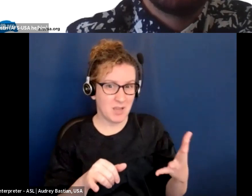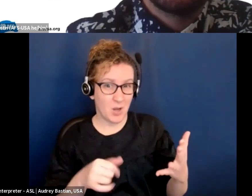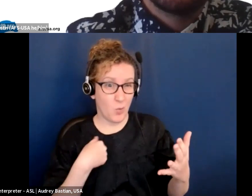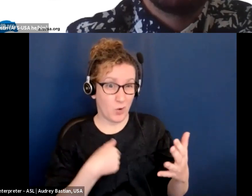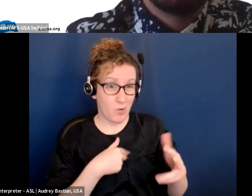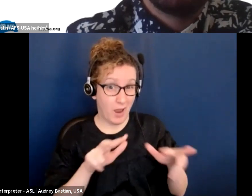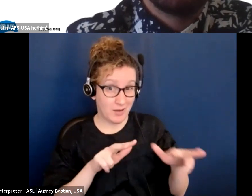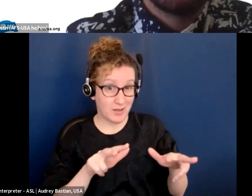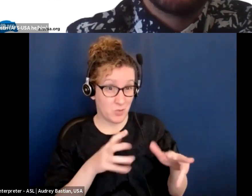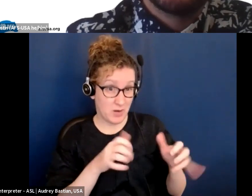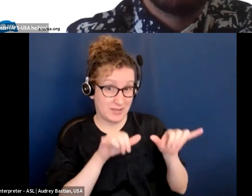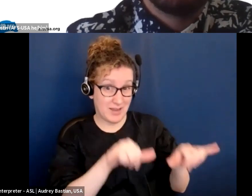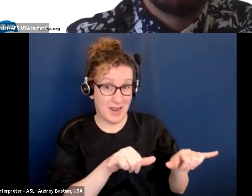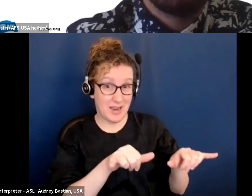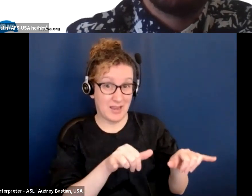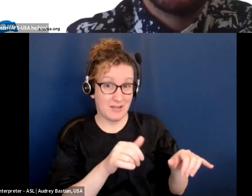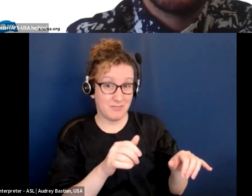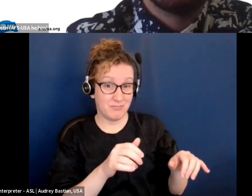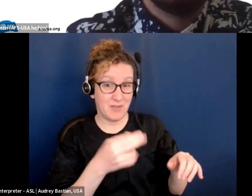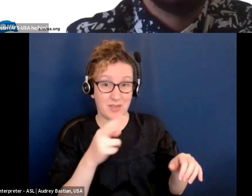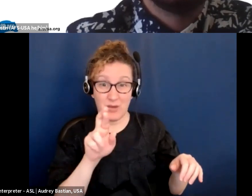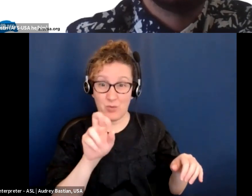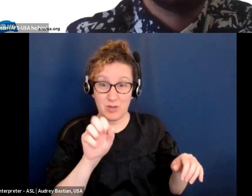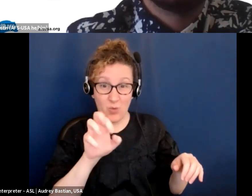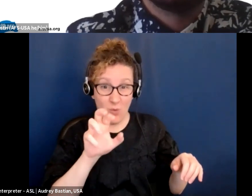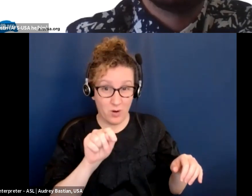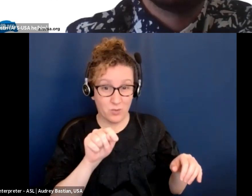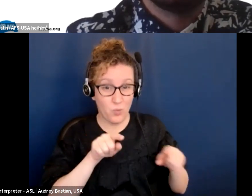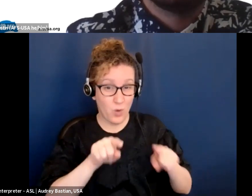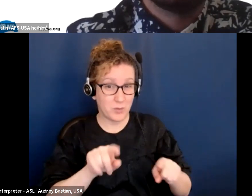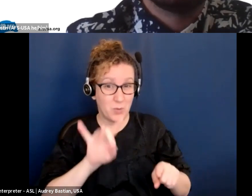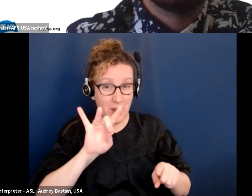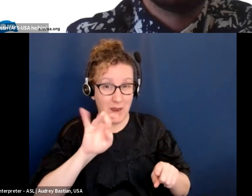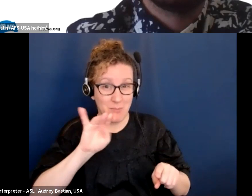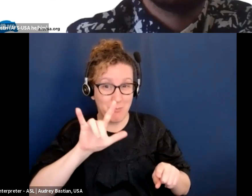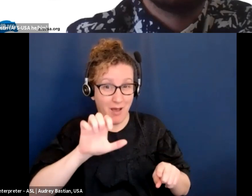at the resort area while we do this 8 mile hike. In all honesty, that is what I wanted